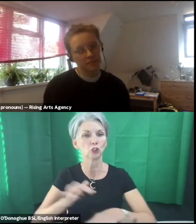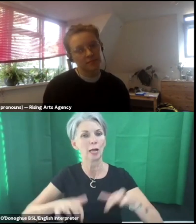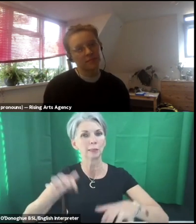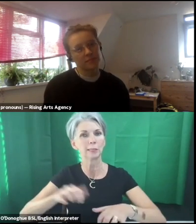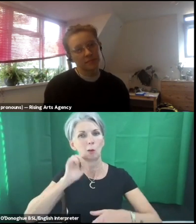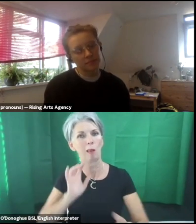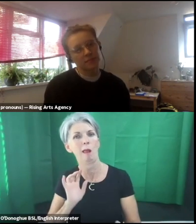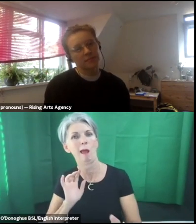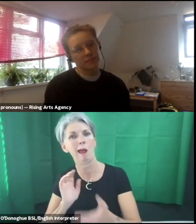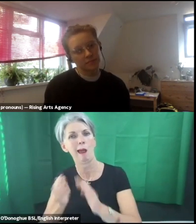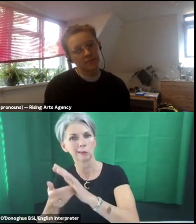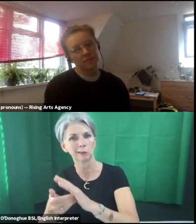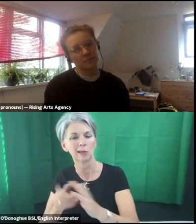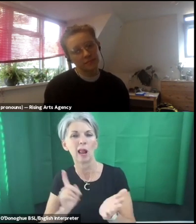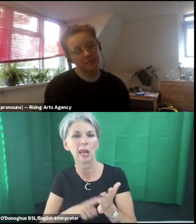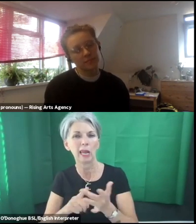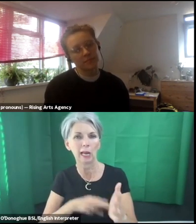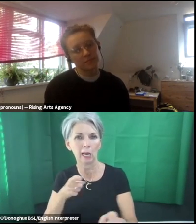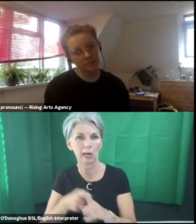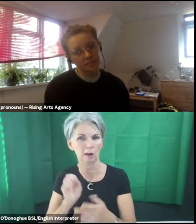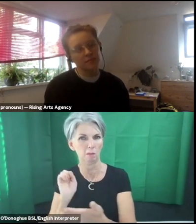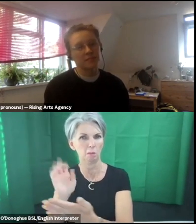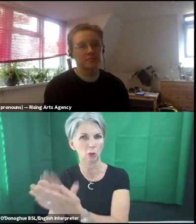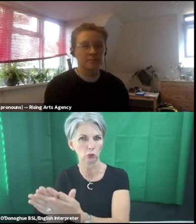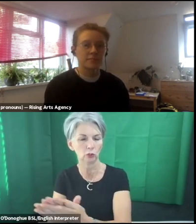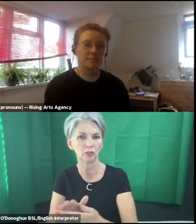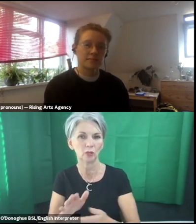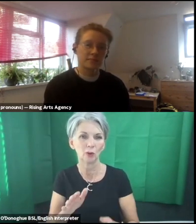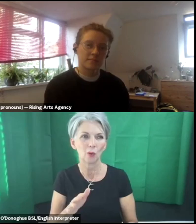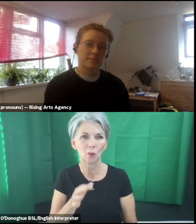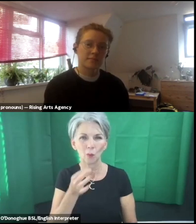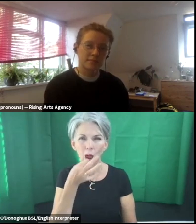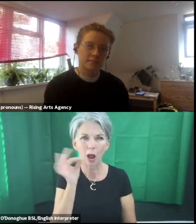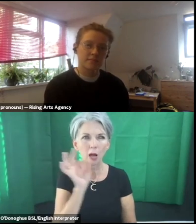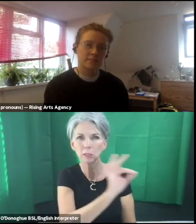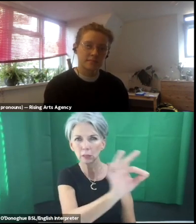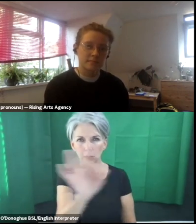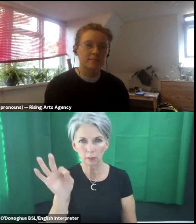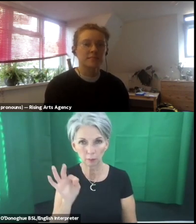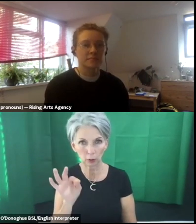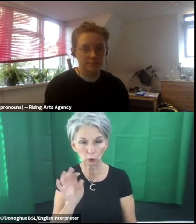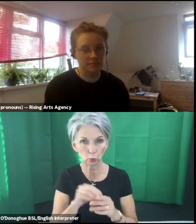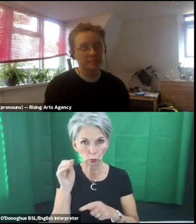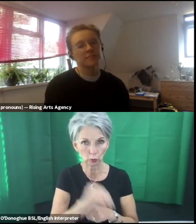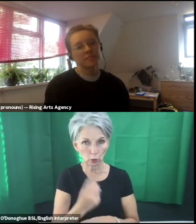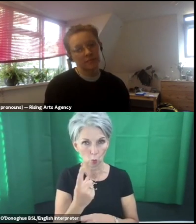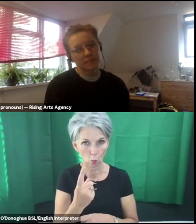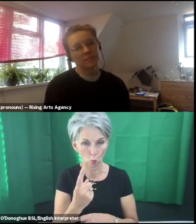We ask that people donate an hour's wage per month as their fee, but